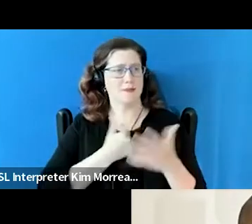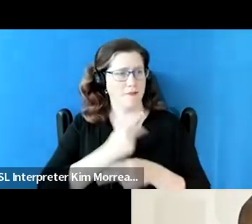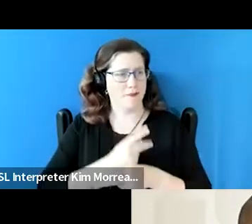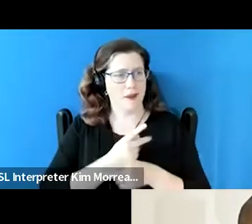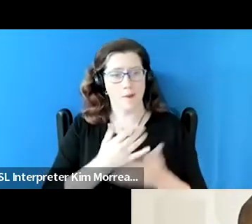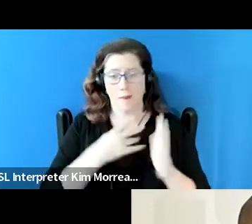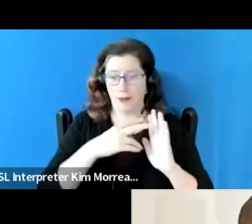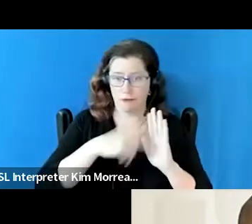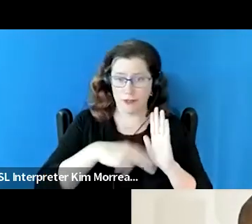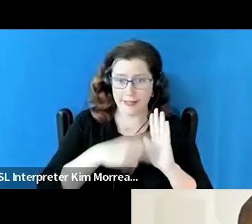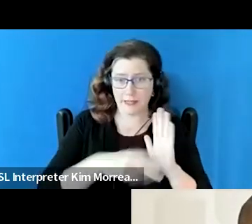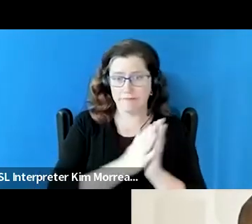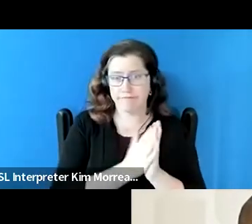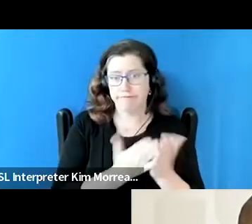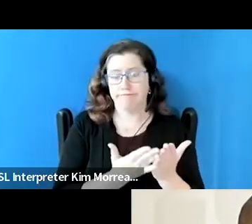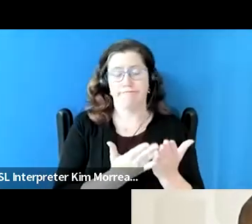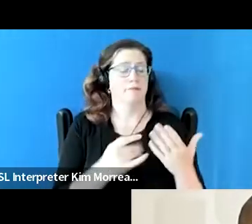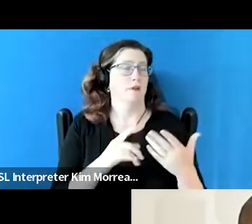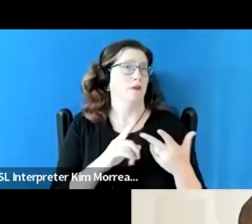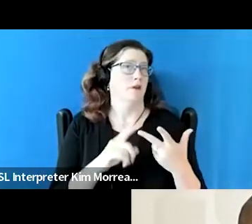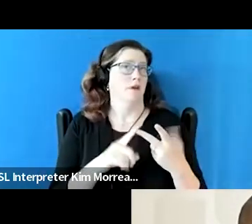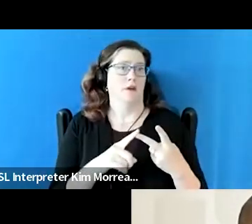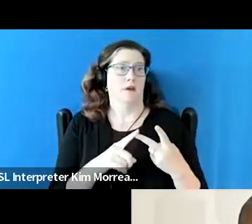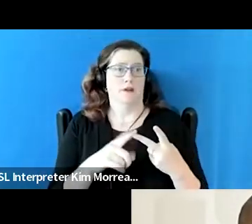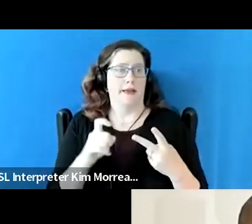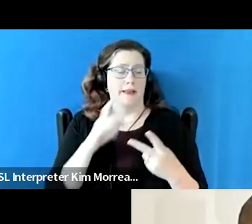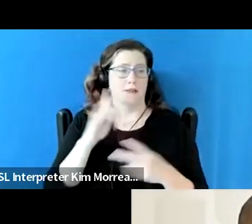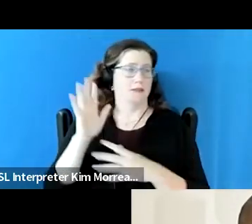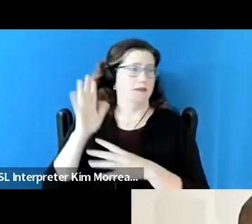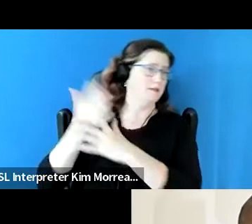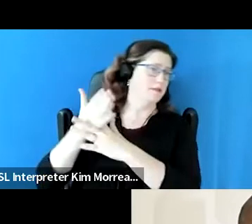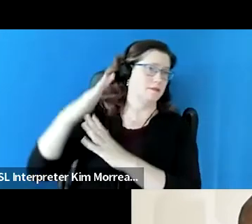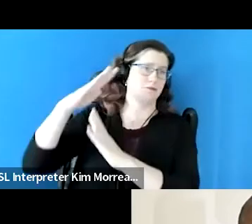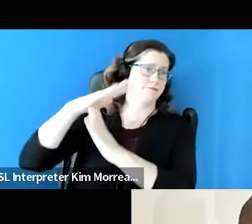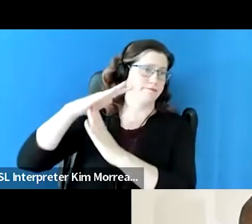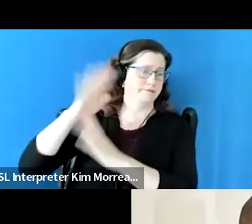whether it be, I need five minutes right now. And I'm glad that Peggy talked about